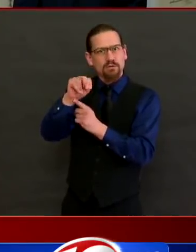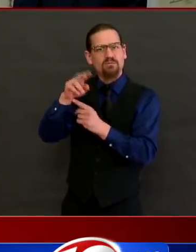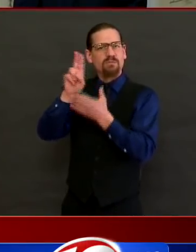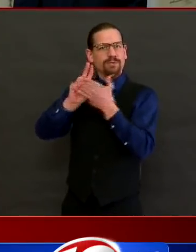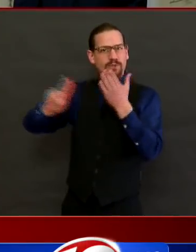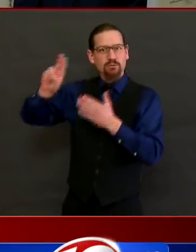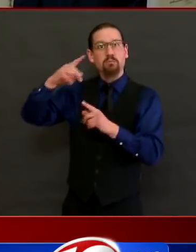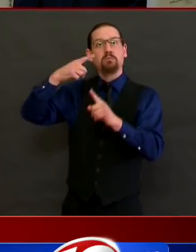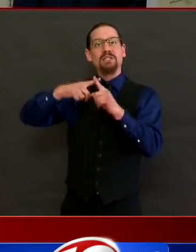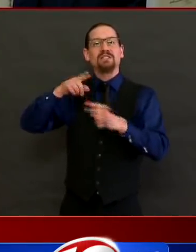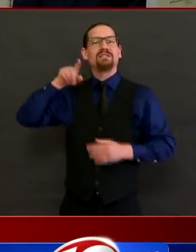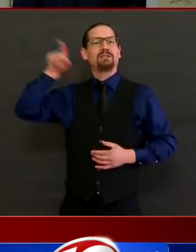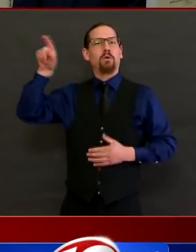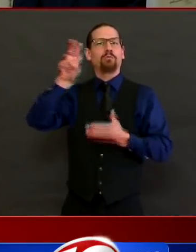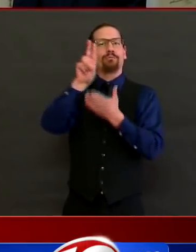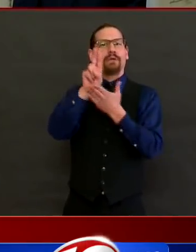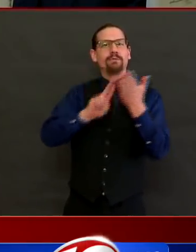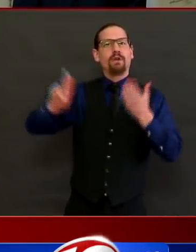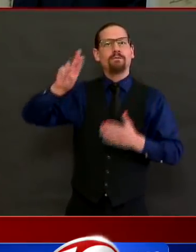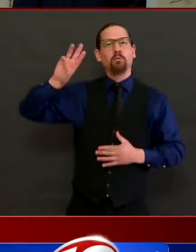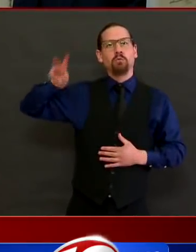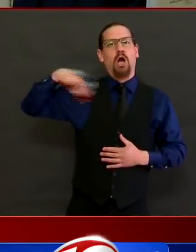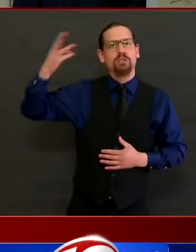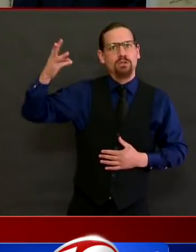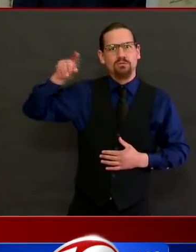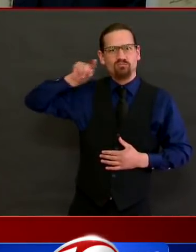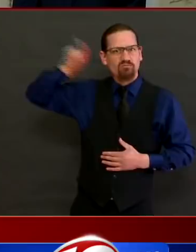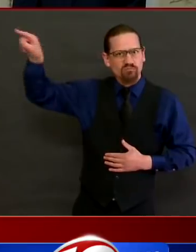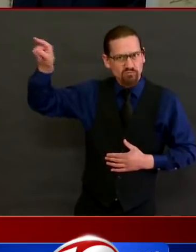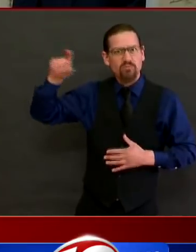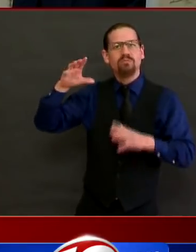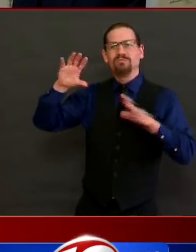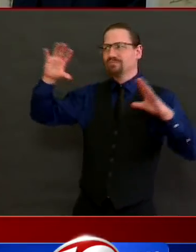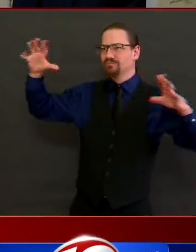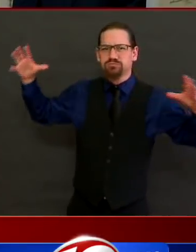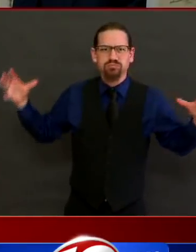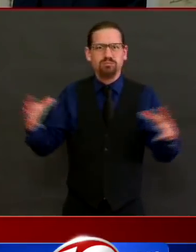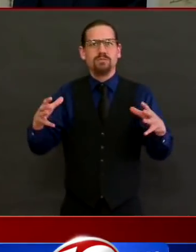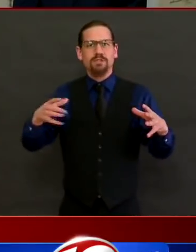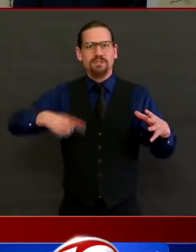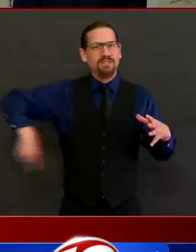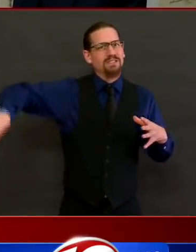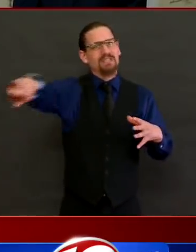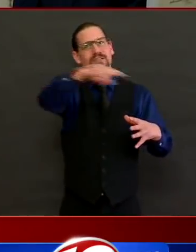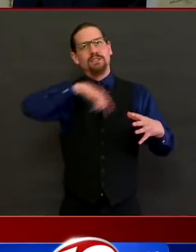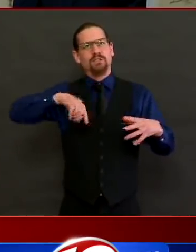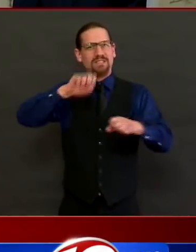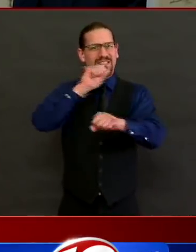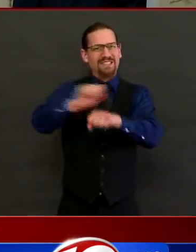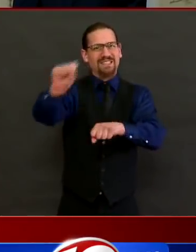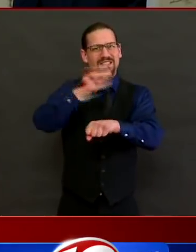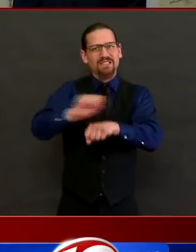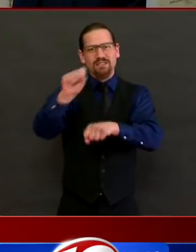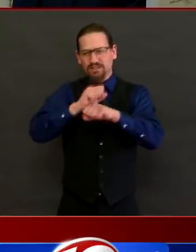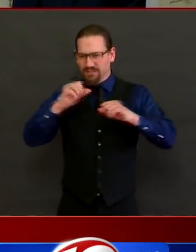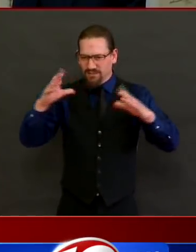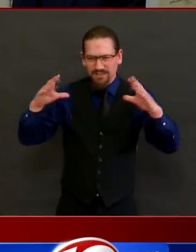PLUS JOHNS HOPKINS COME UP -- HOPKINS, THEY HAVE BEEN CONSULTING. THEY HAVE CRAFTED A MODEL THAT REFLECTS WHERE WE THINK WE ARE